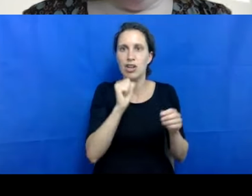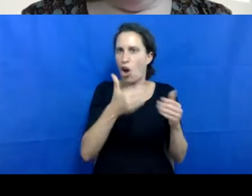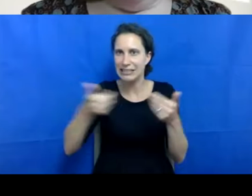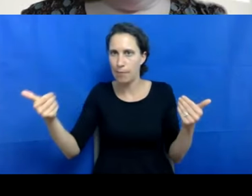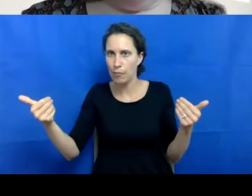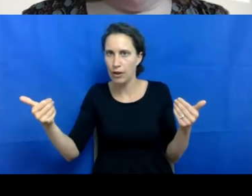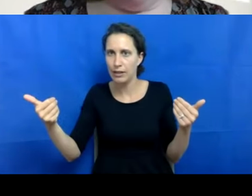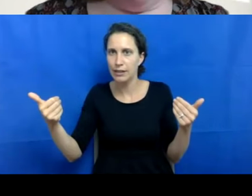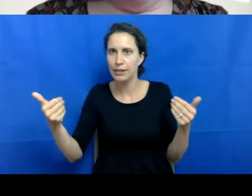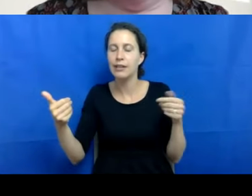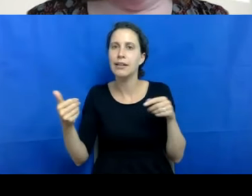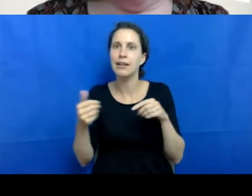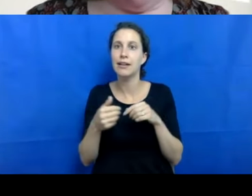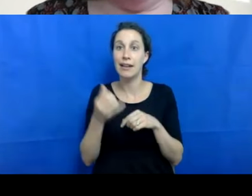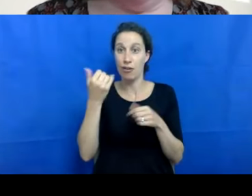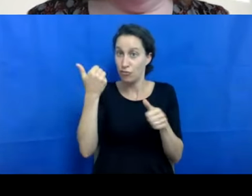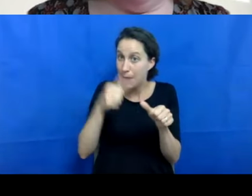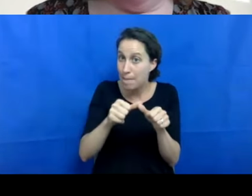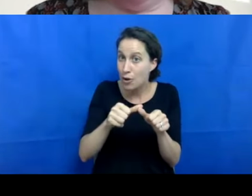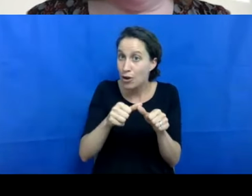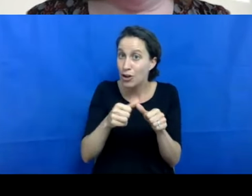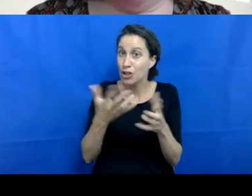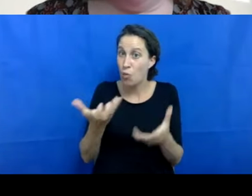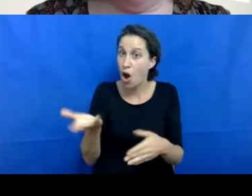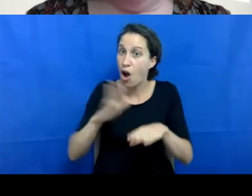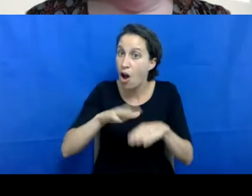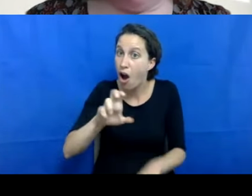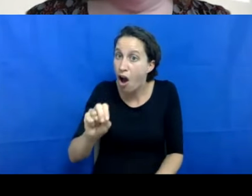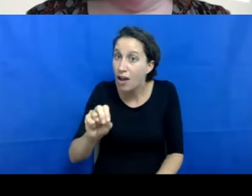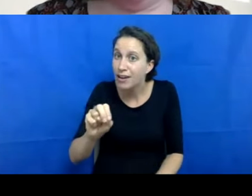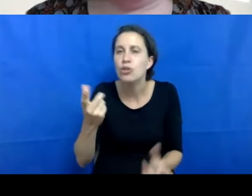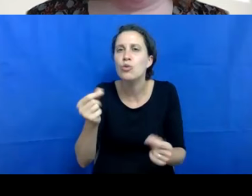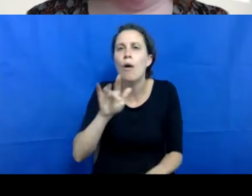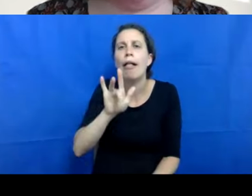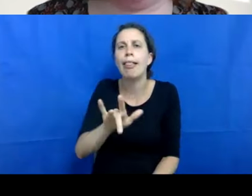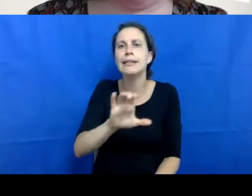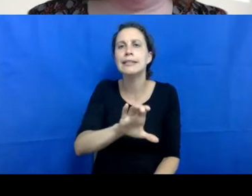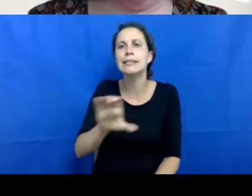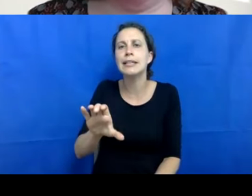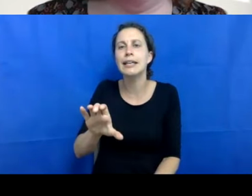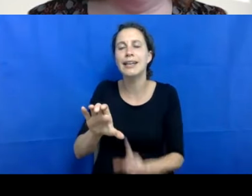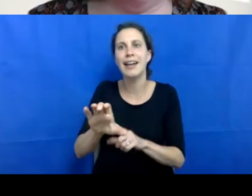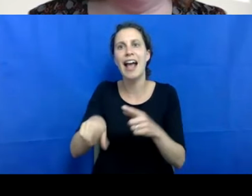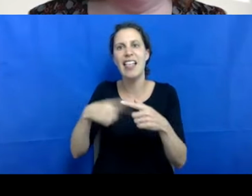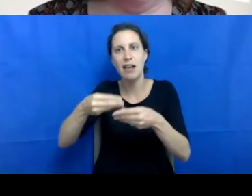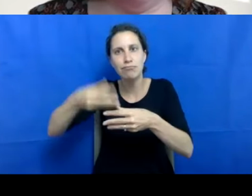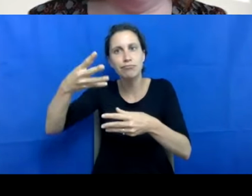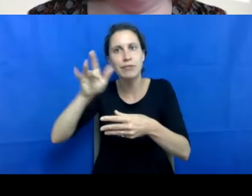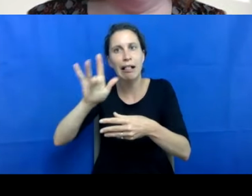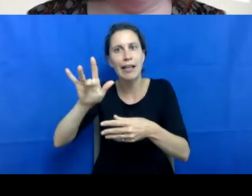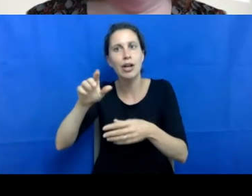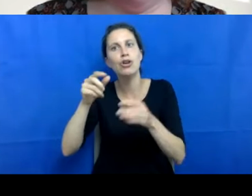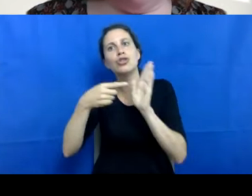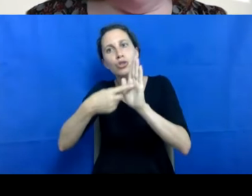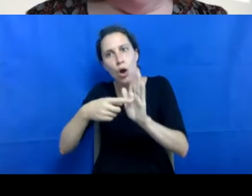Remember to turn on closed captioning, select CC and then show subtitle.